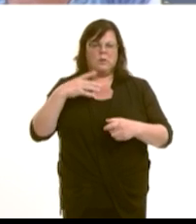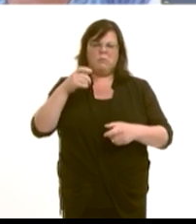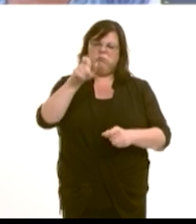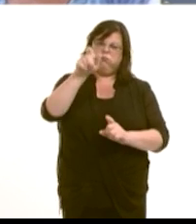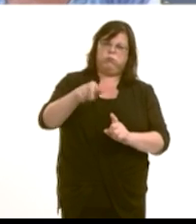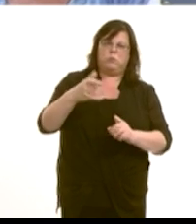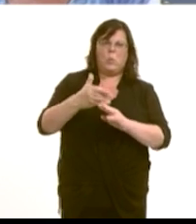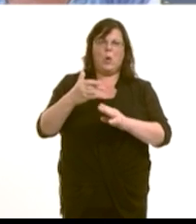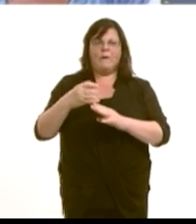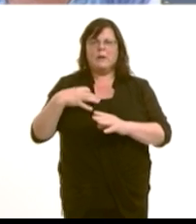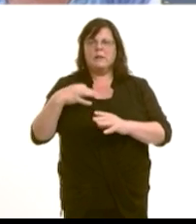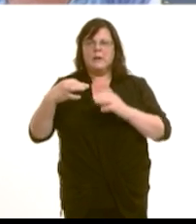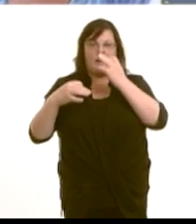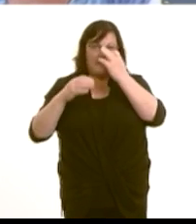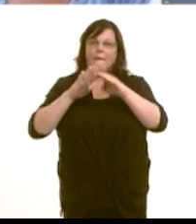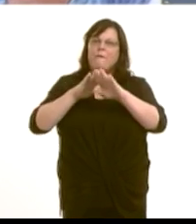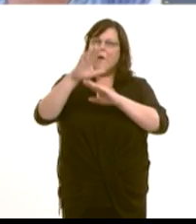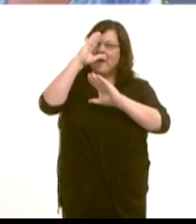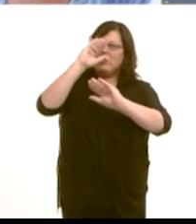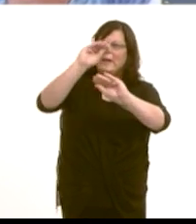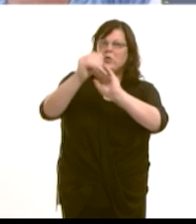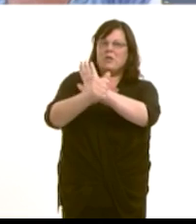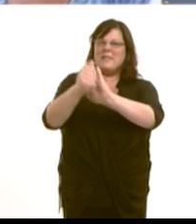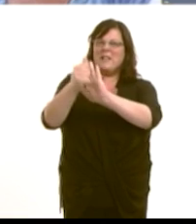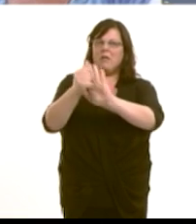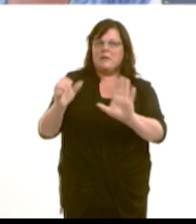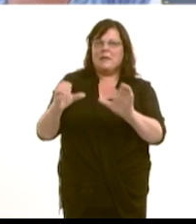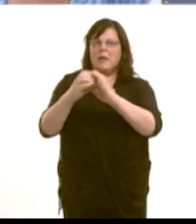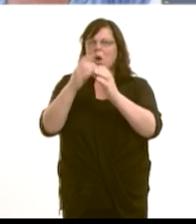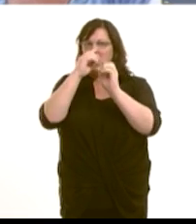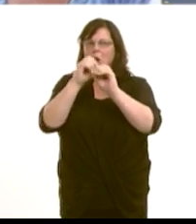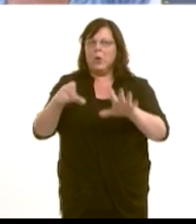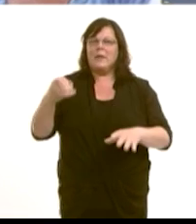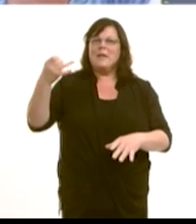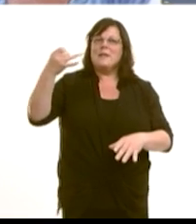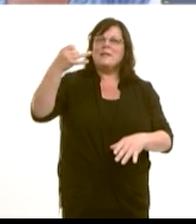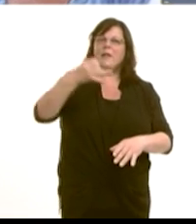We were told that the further education and skills sector could lose £760 million of